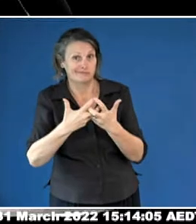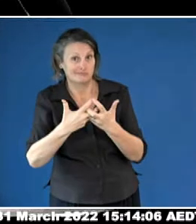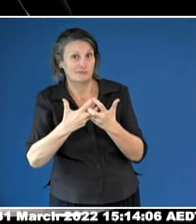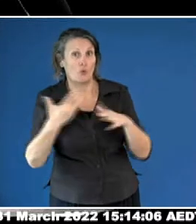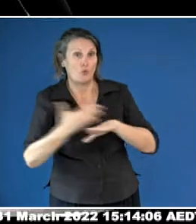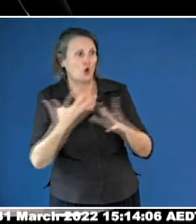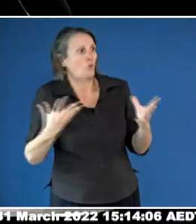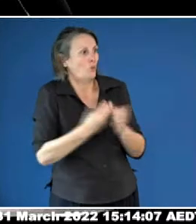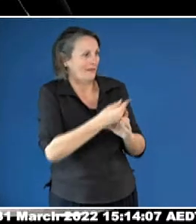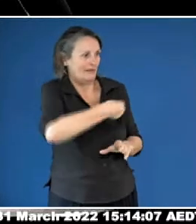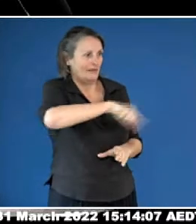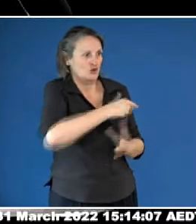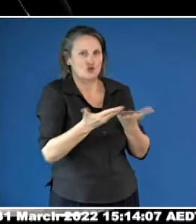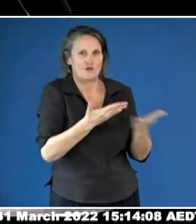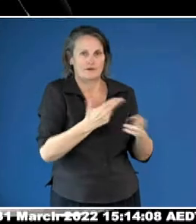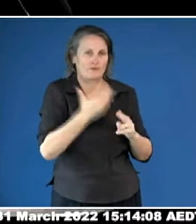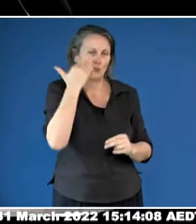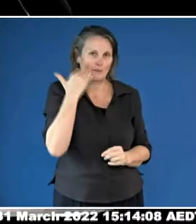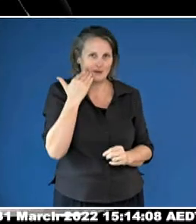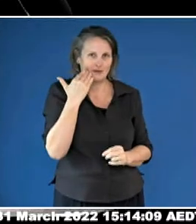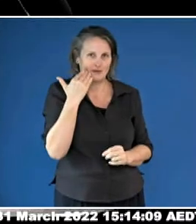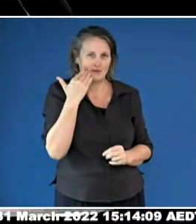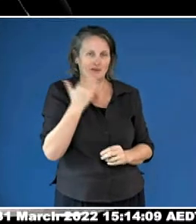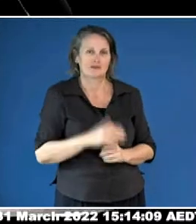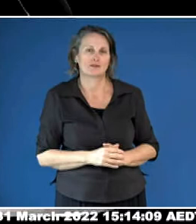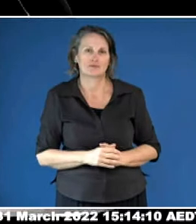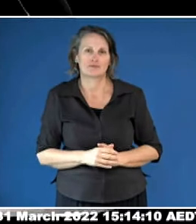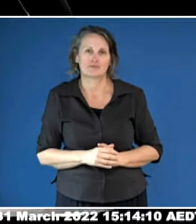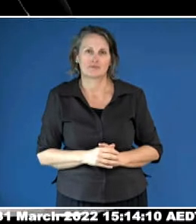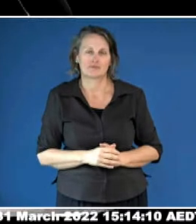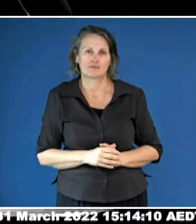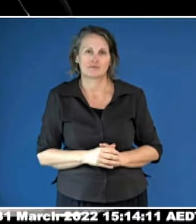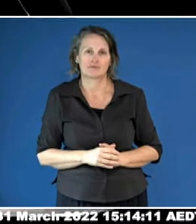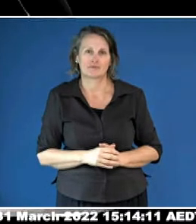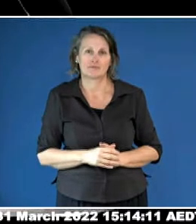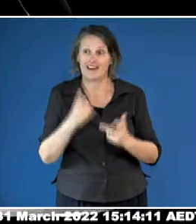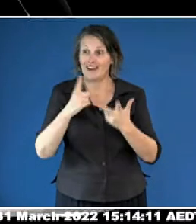understanding that addressing violence experienced by women participants in the